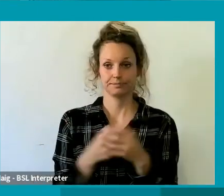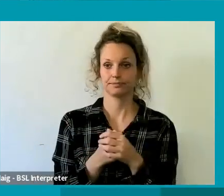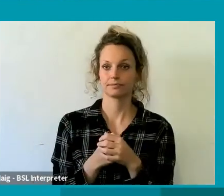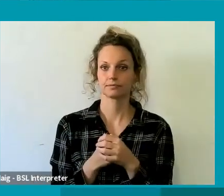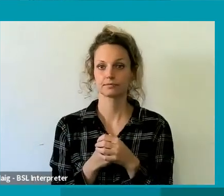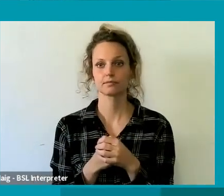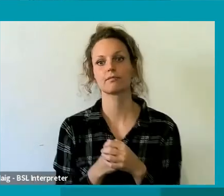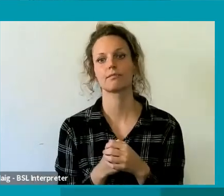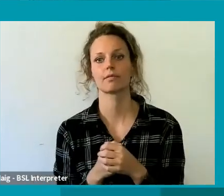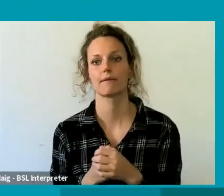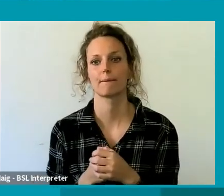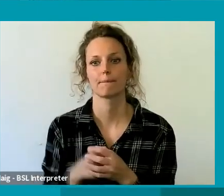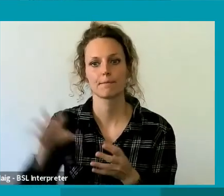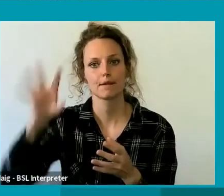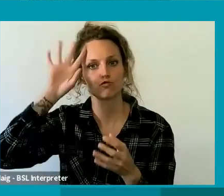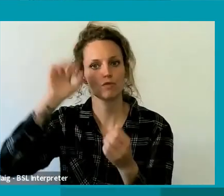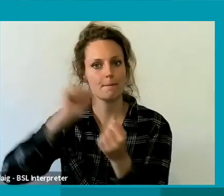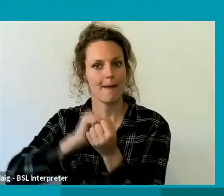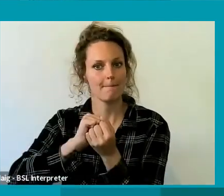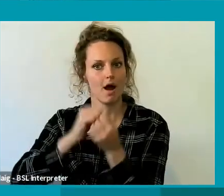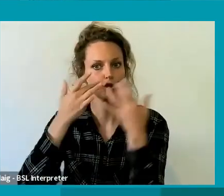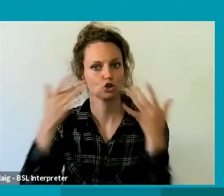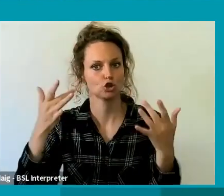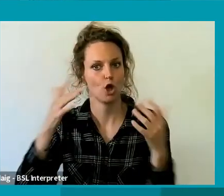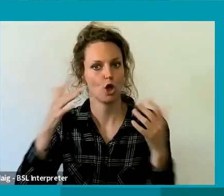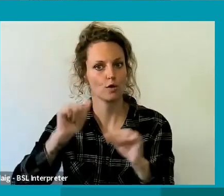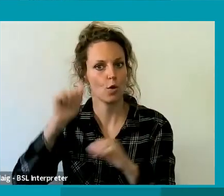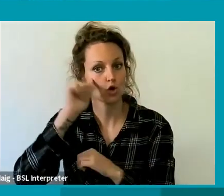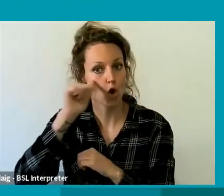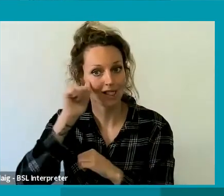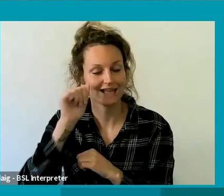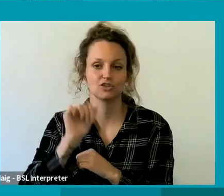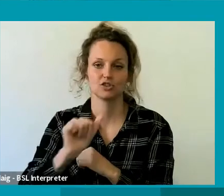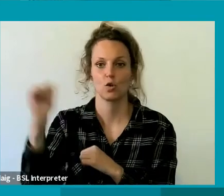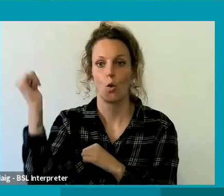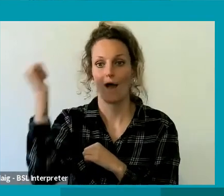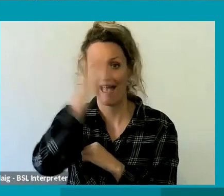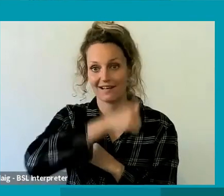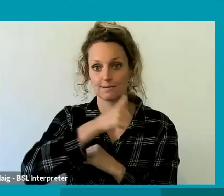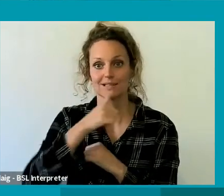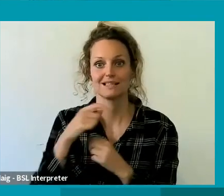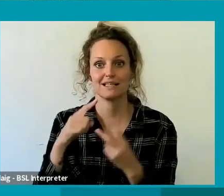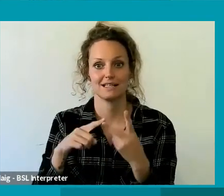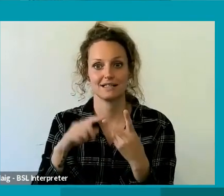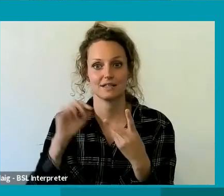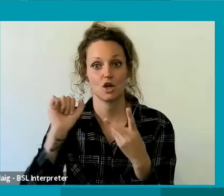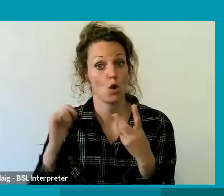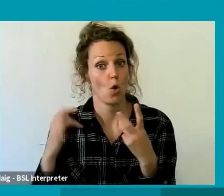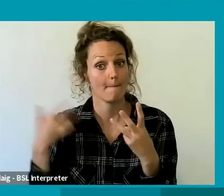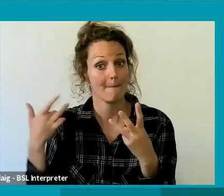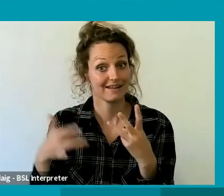Don't forget to exhibit your knowledge, your expertise. Your opinion?